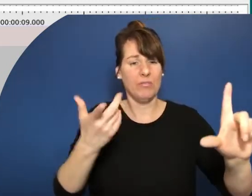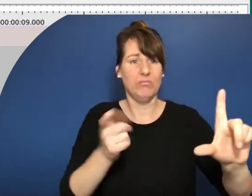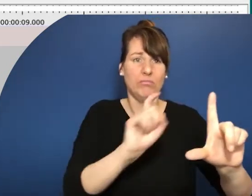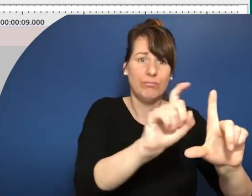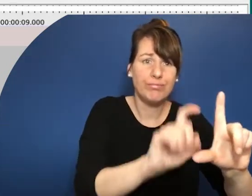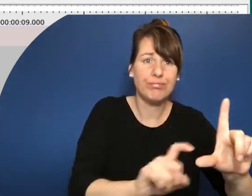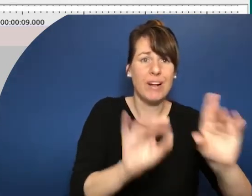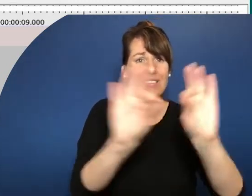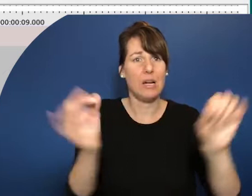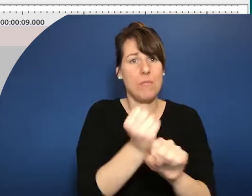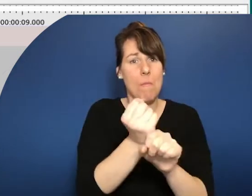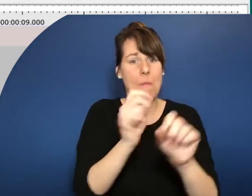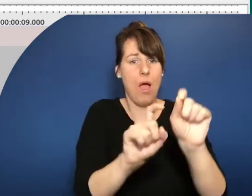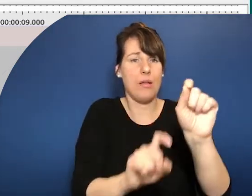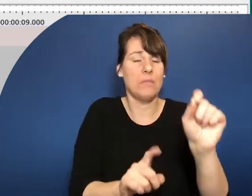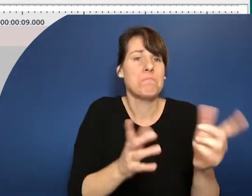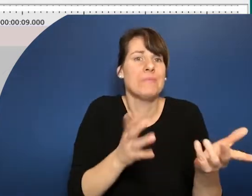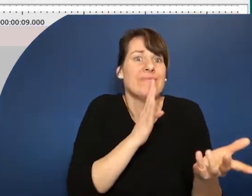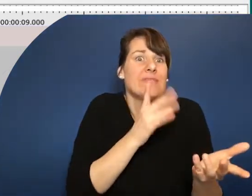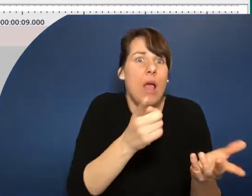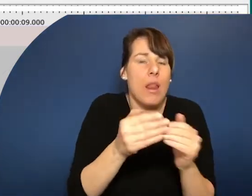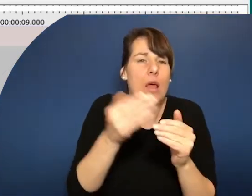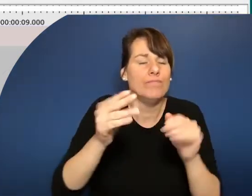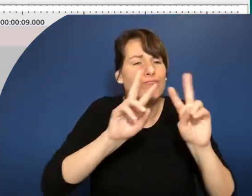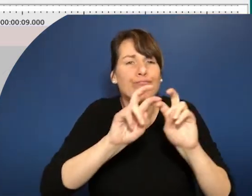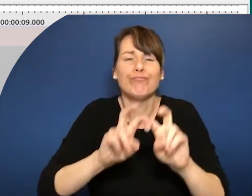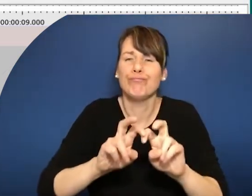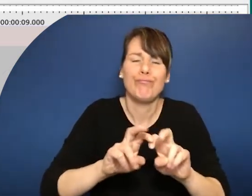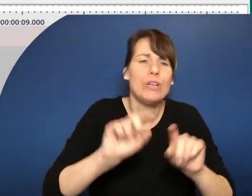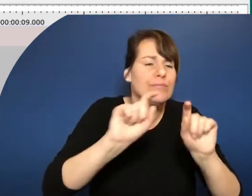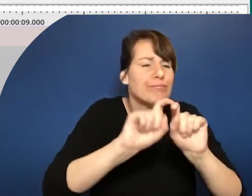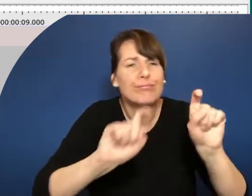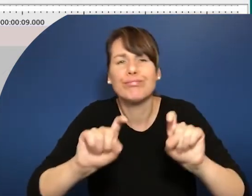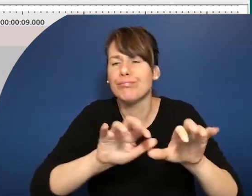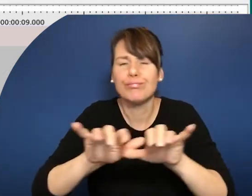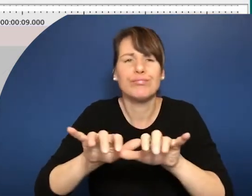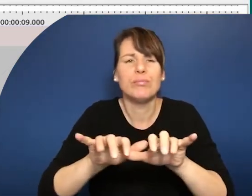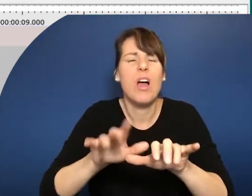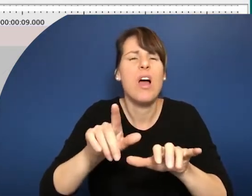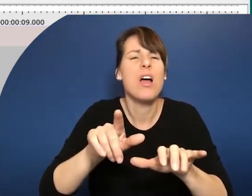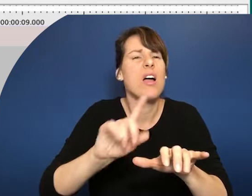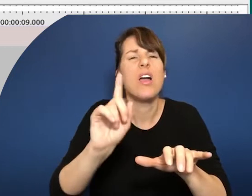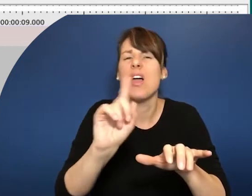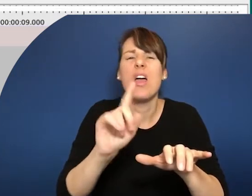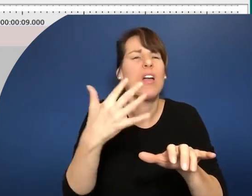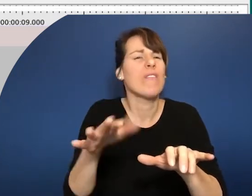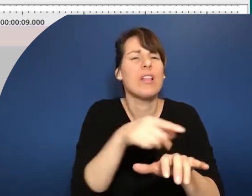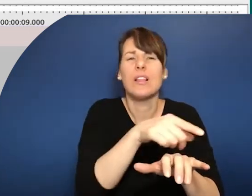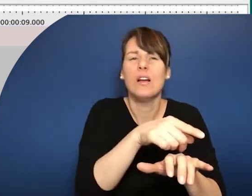I start working with Elan. Of course, it's possible to directly start working with Elan and directly,